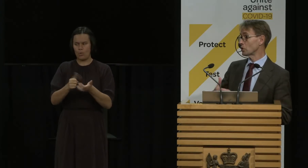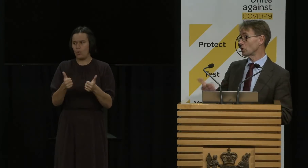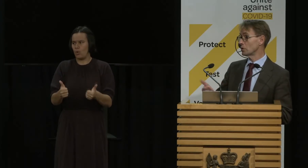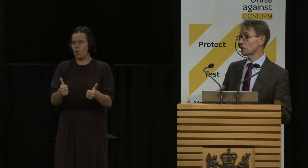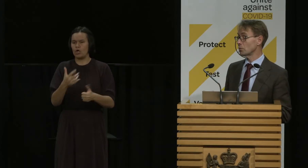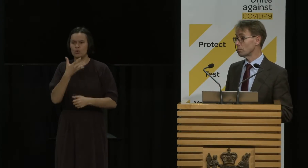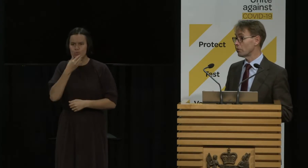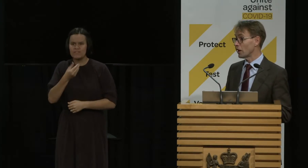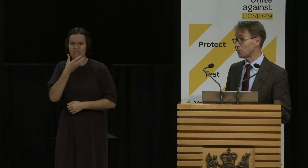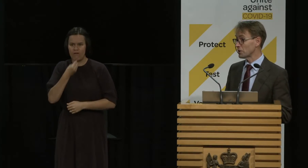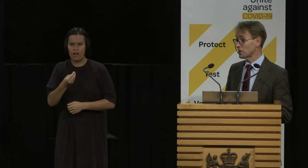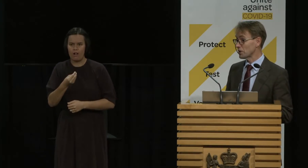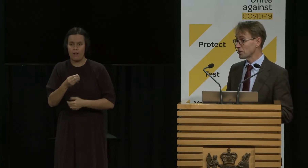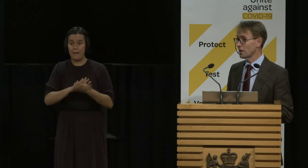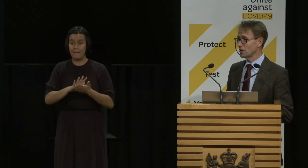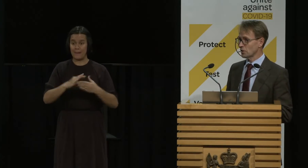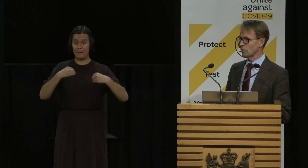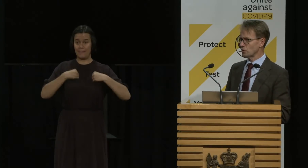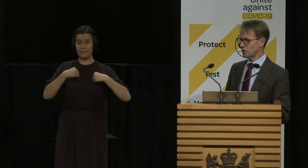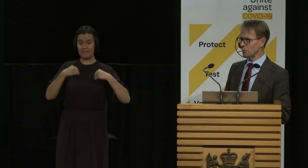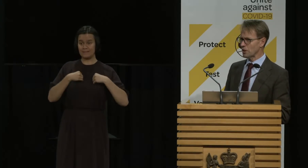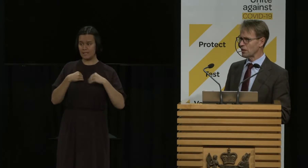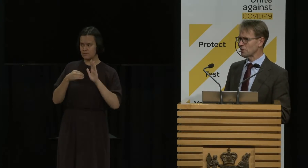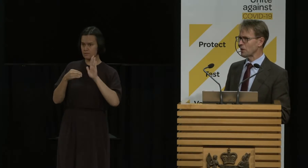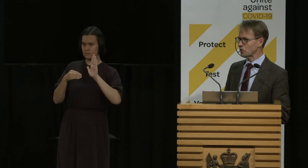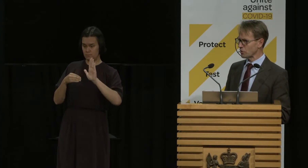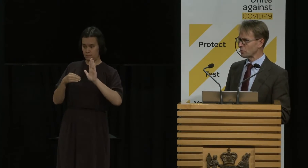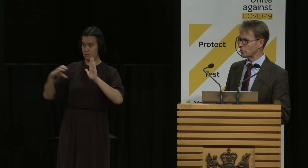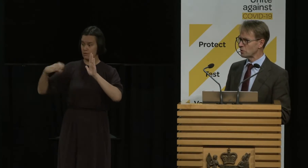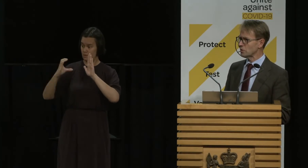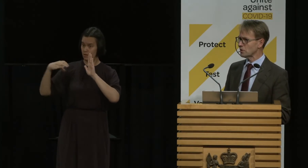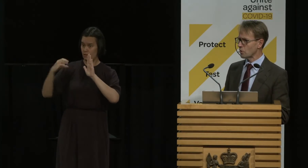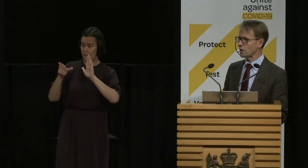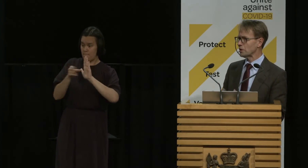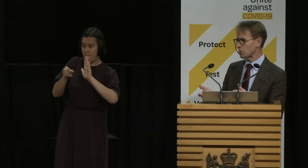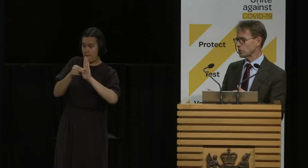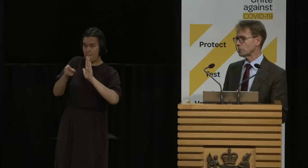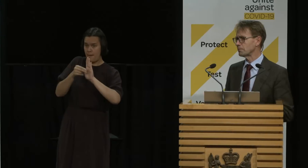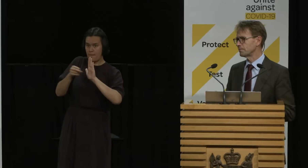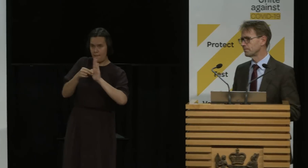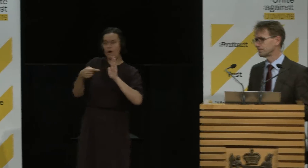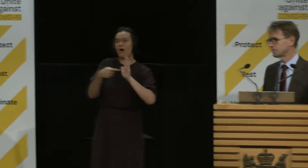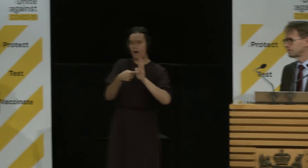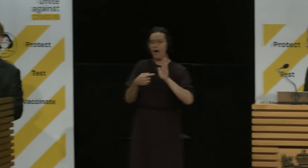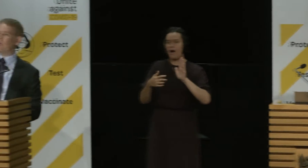very supportive and enthusiastic about its use.